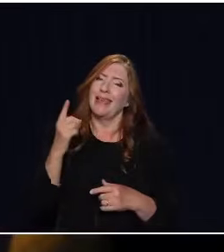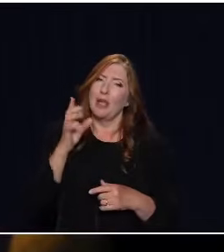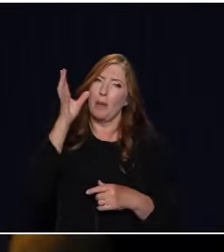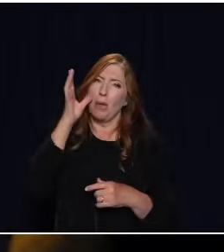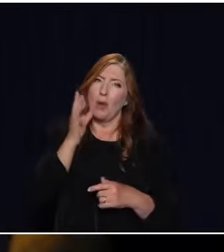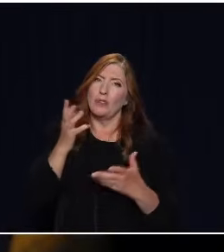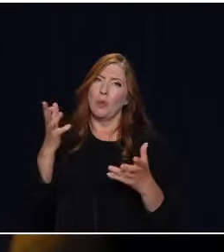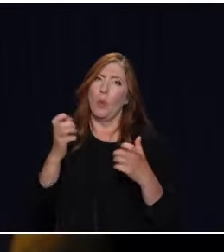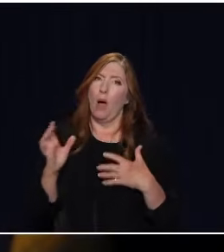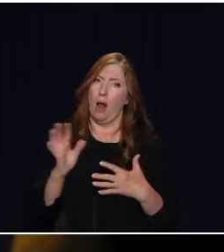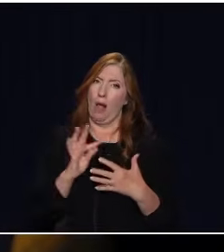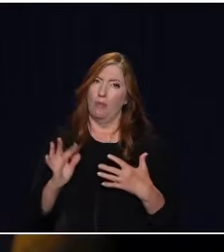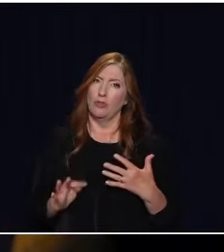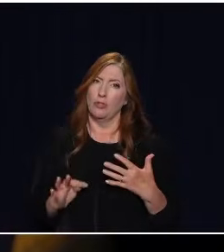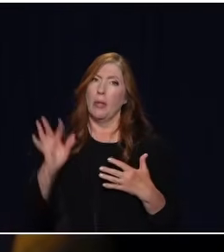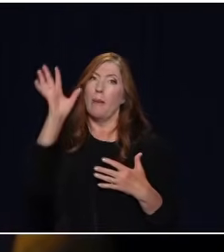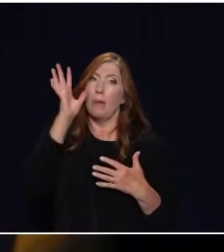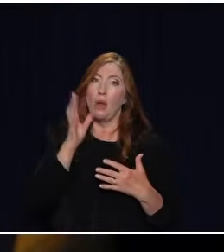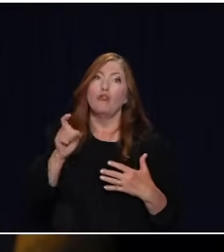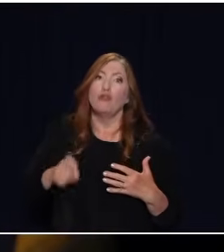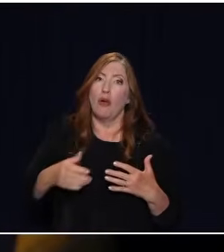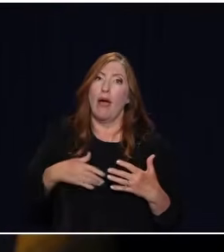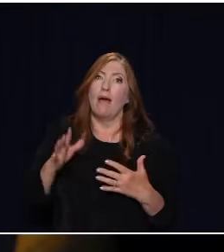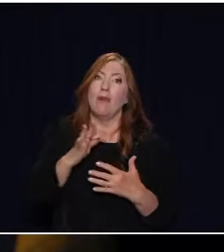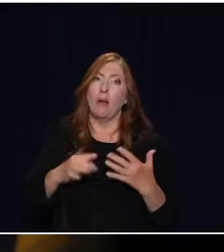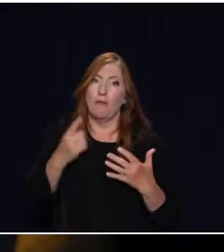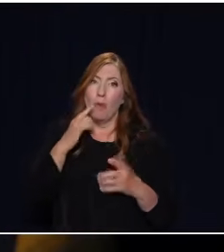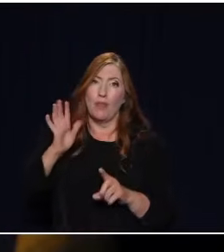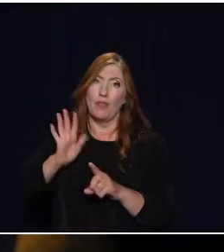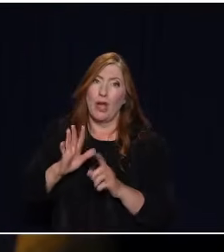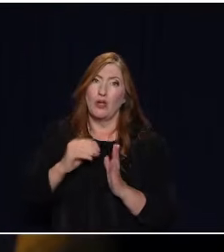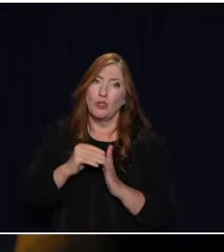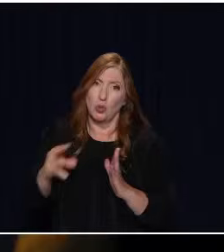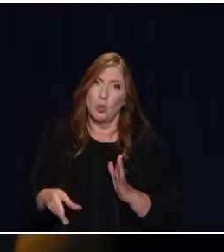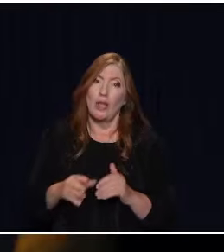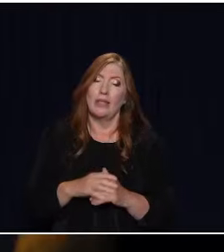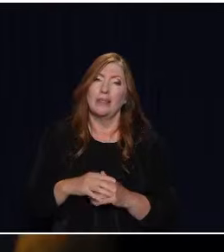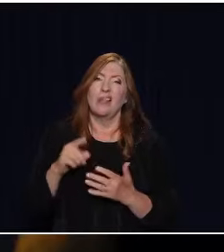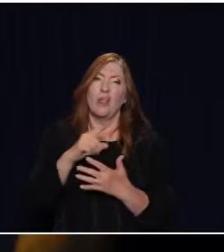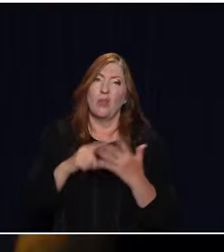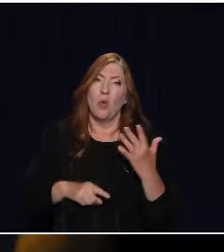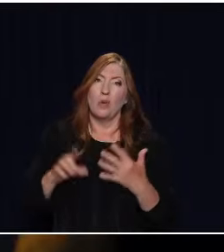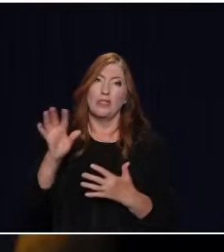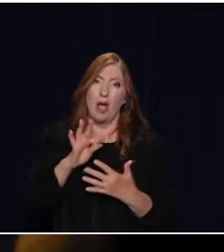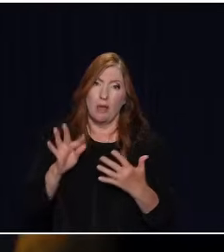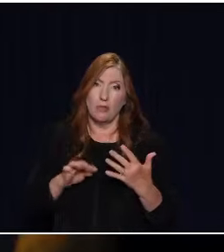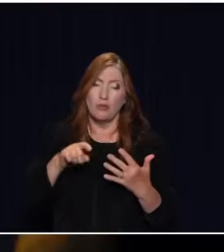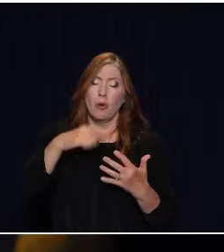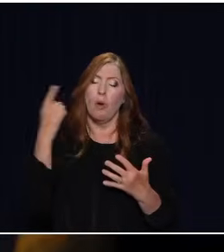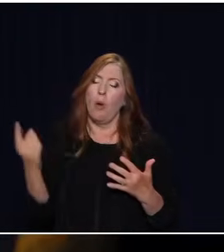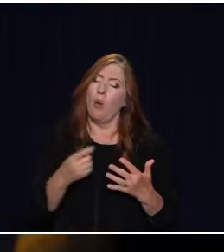WORKING WITH OUR CURRENT SYSTEM AND WHAT WOULD YOU CHANGE? I THINK PARENTS WANT OPTIONS